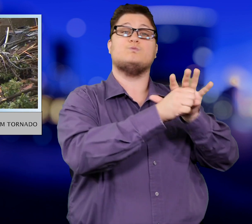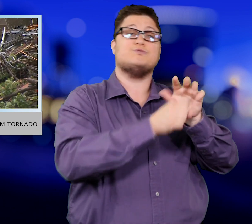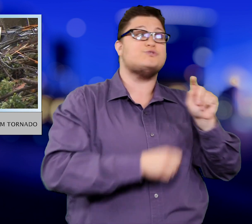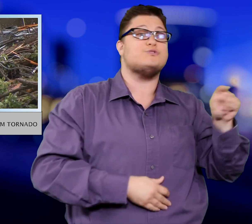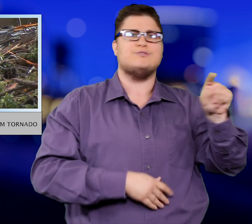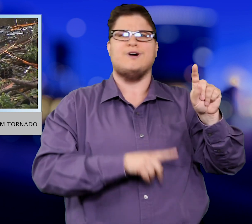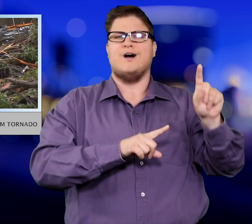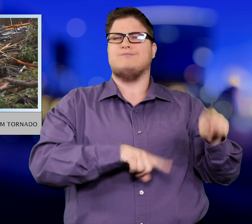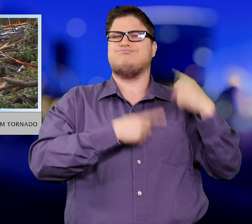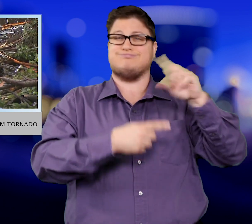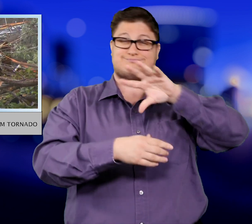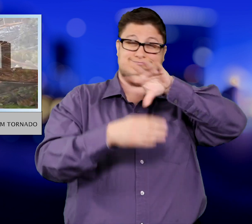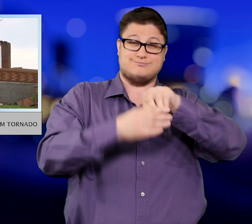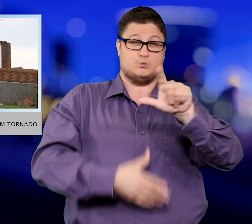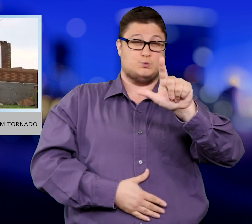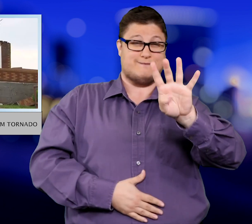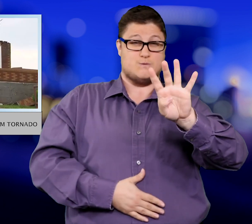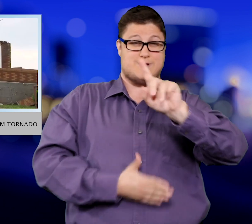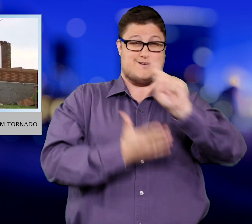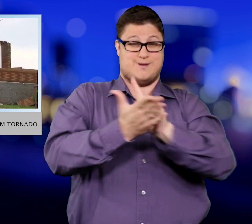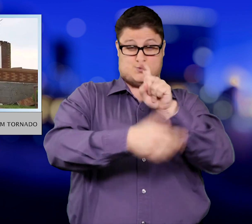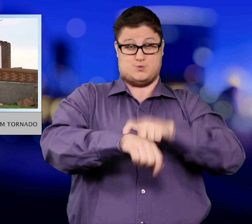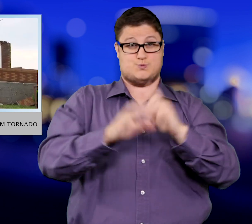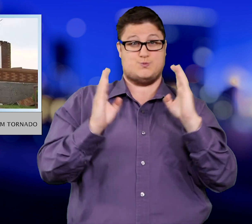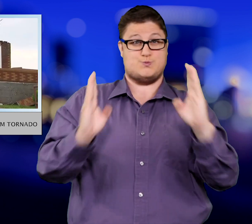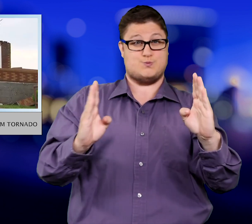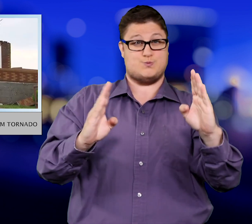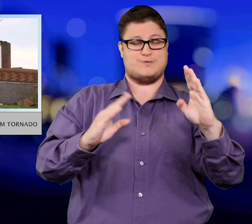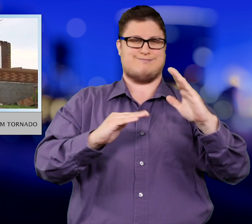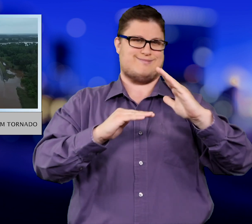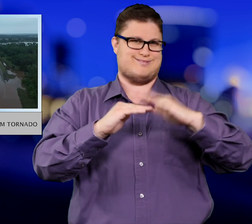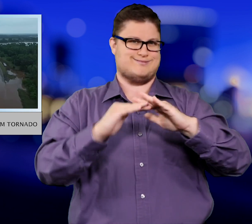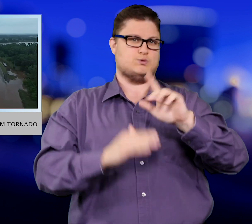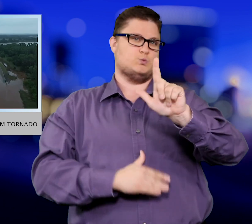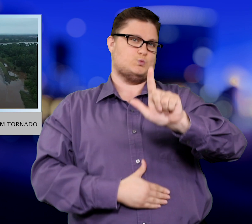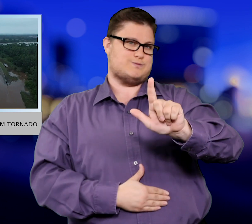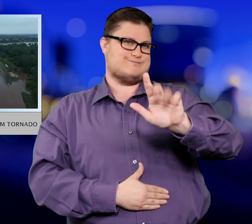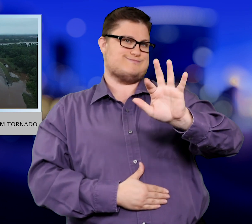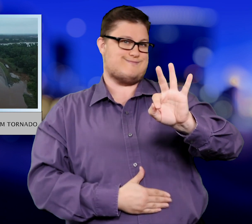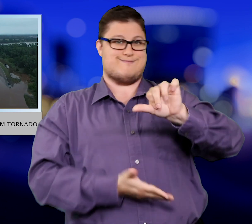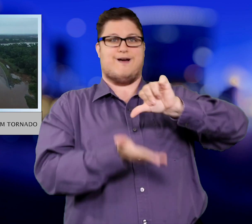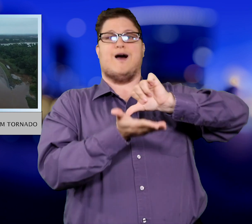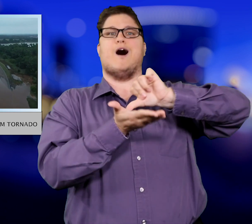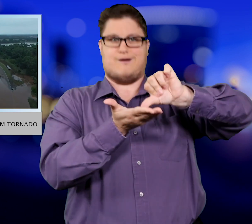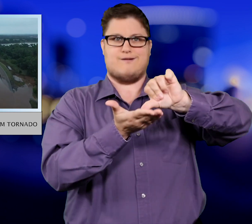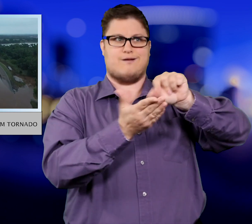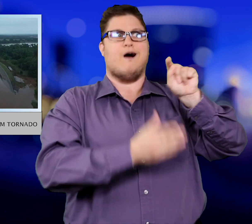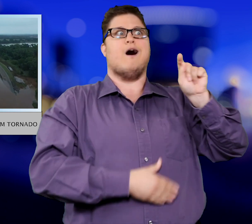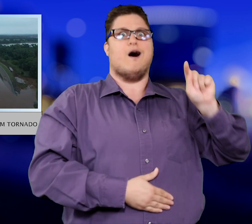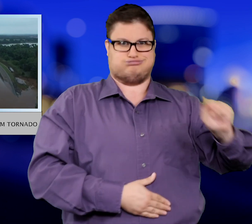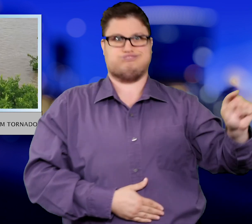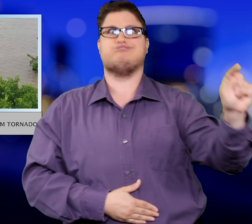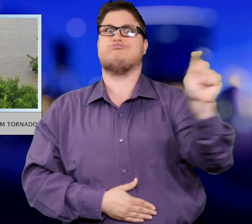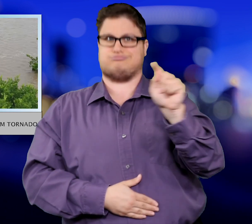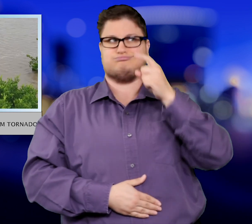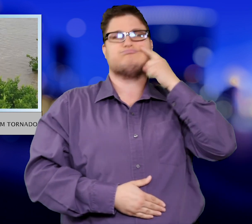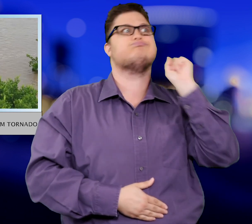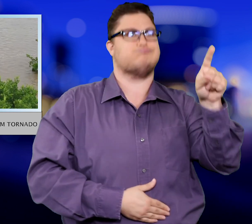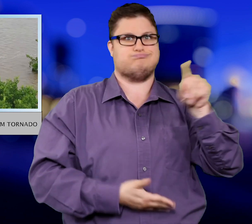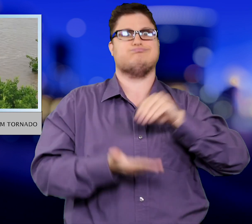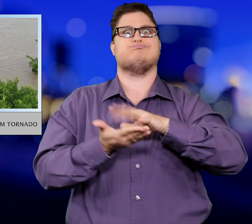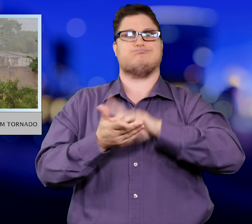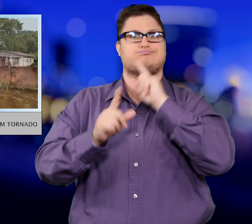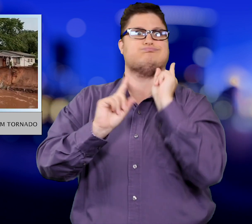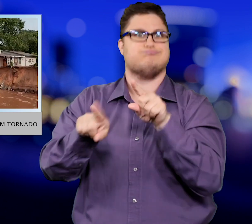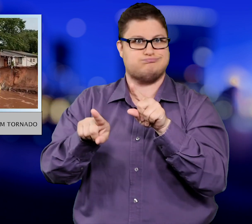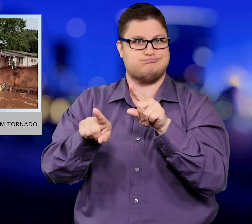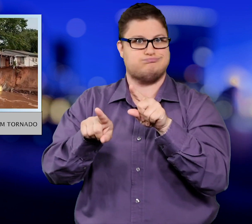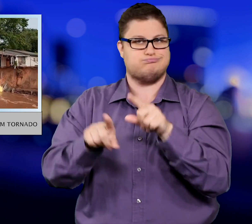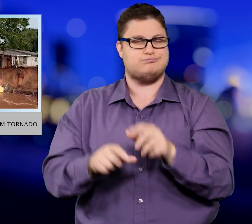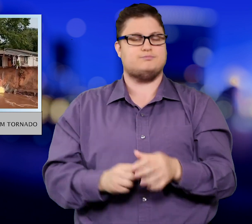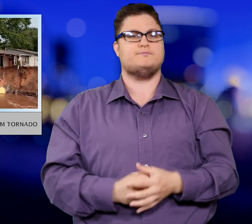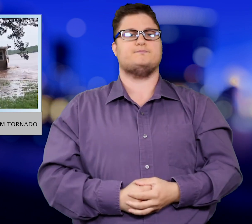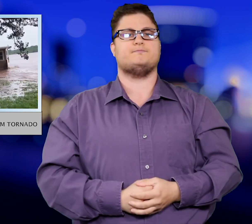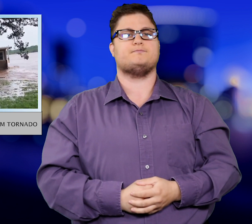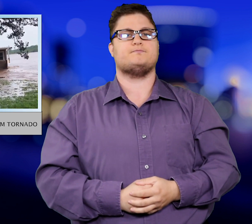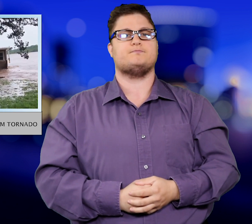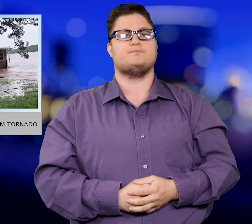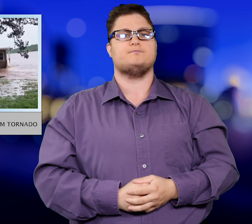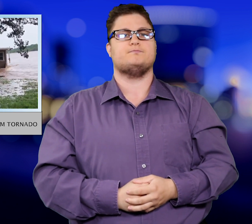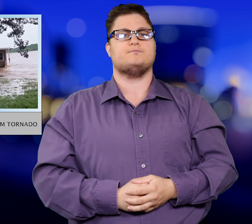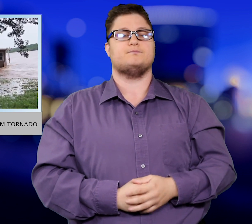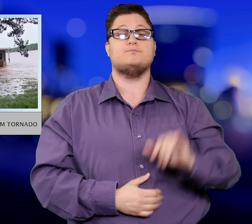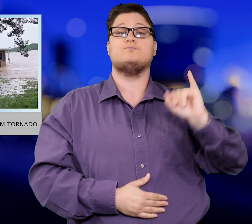At least 29 tornadoes were reported in the region within a 24 hour period.